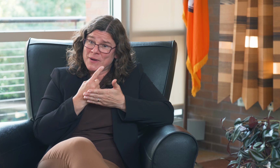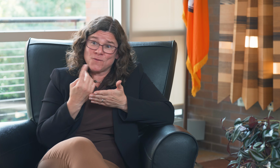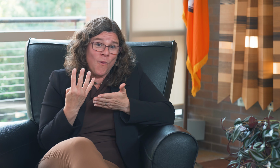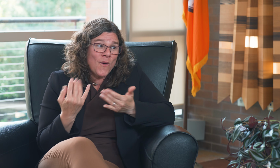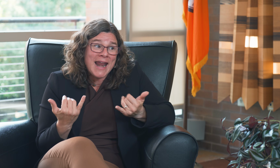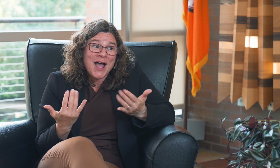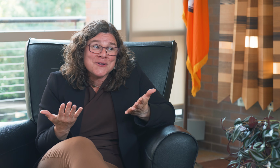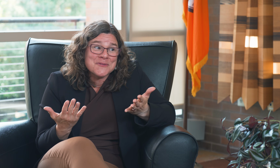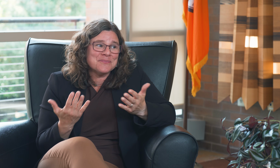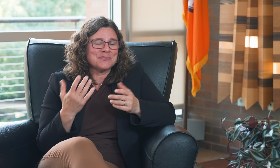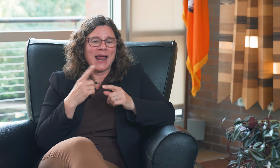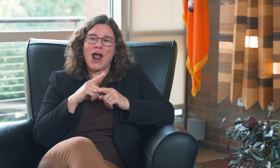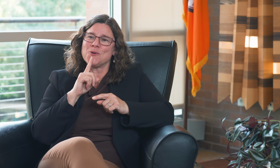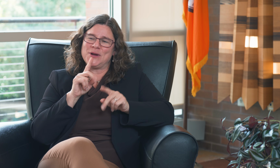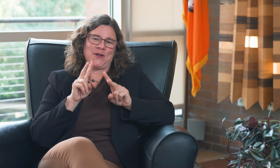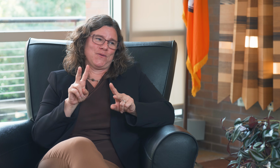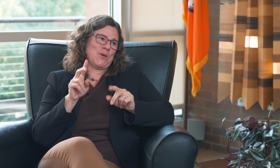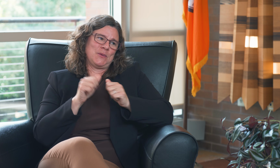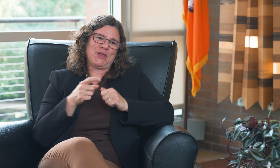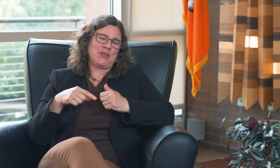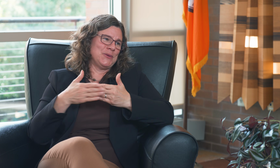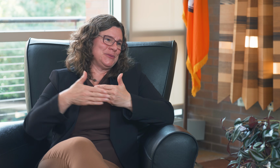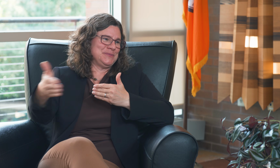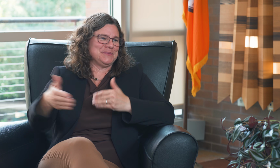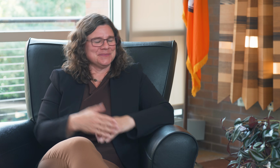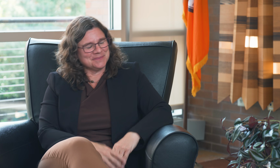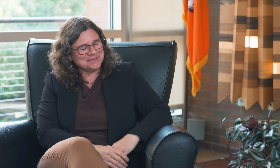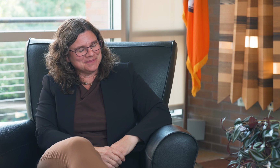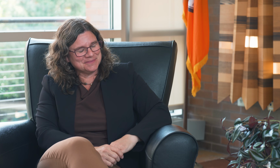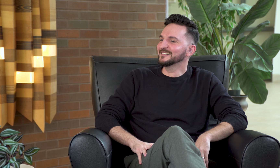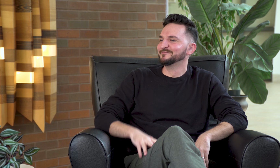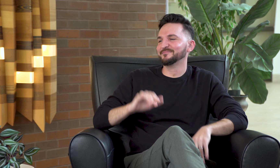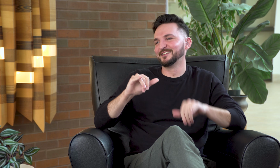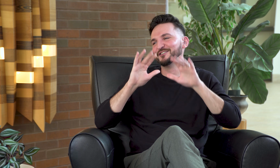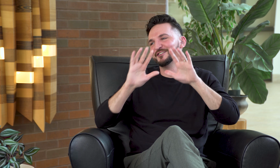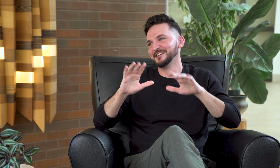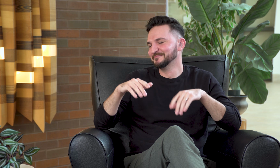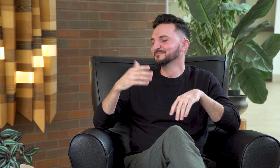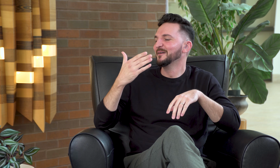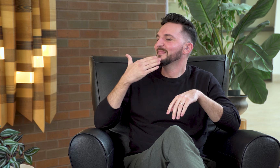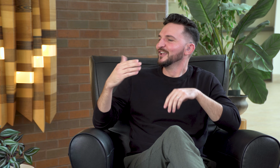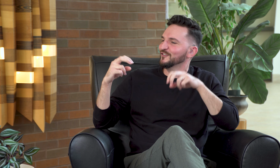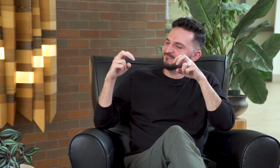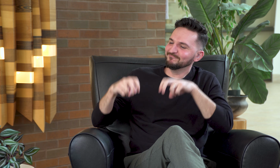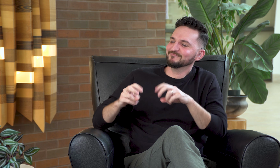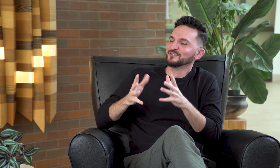I'm going into week four now, and I look forward to continuing that work with you. That's great.